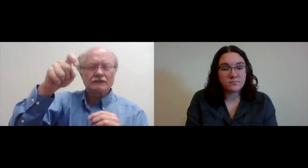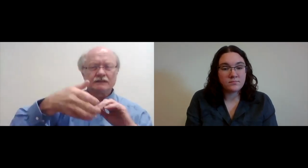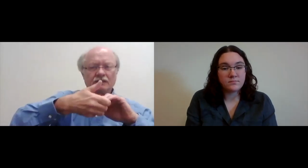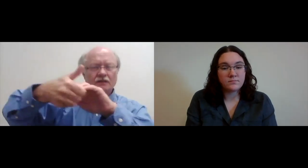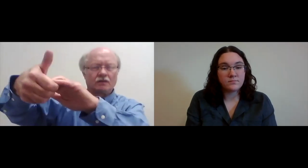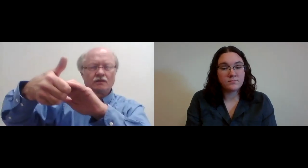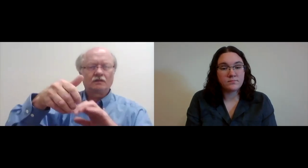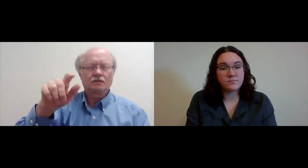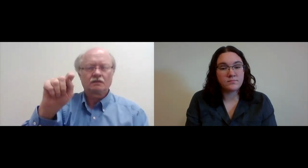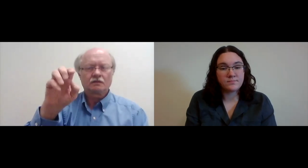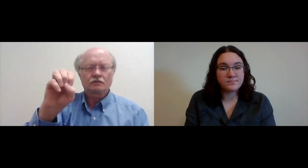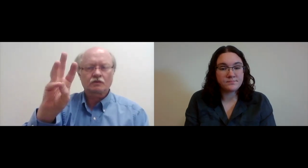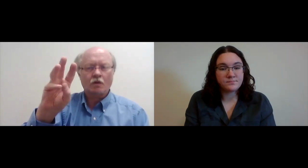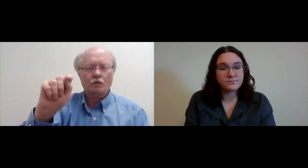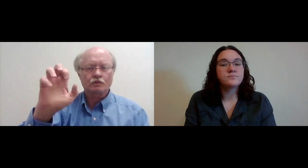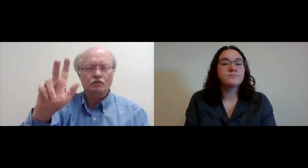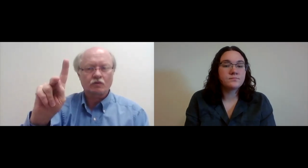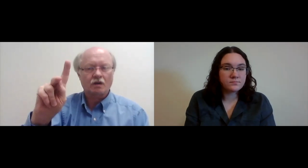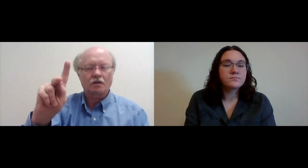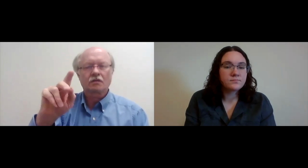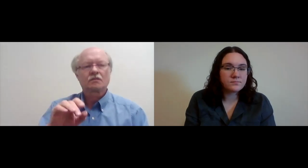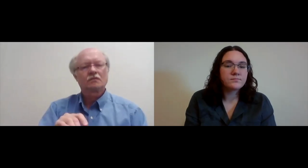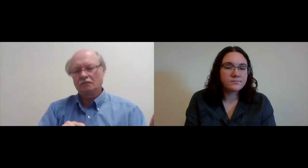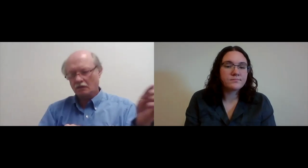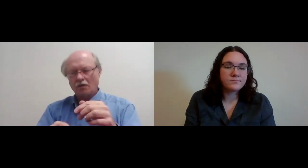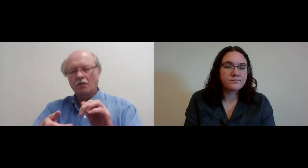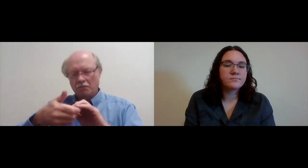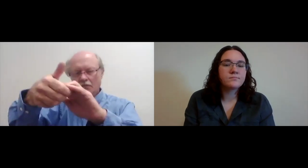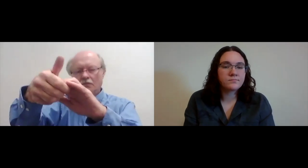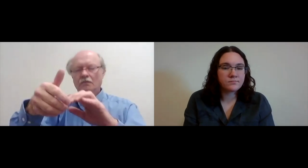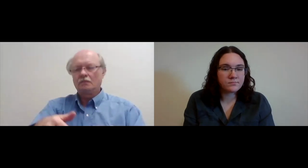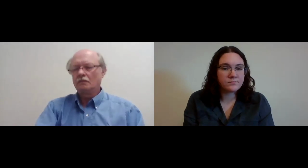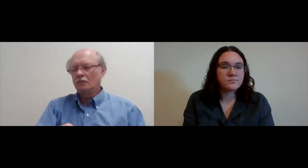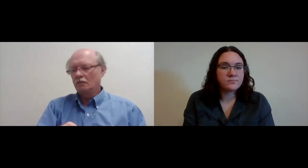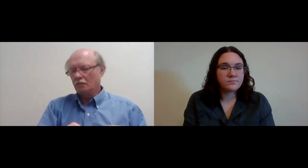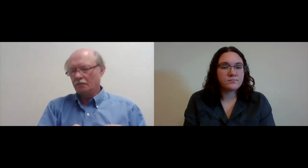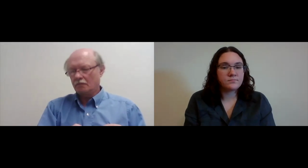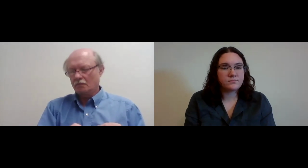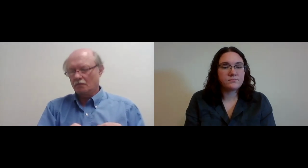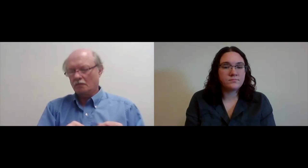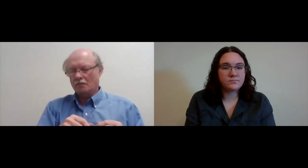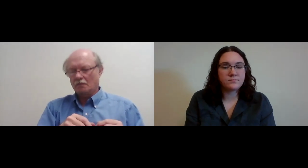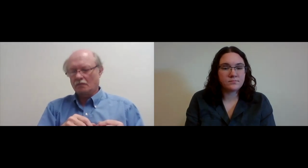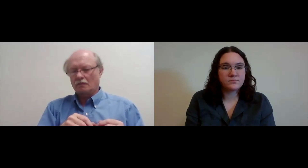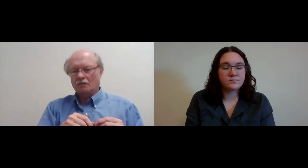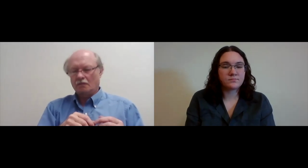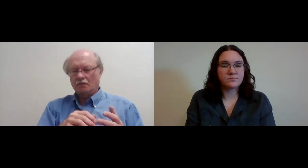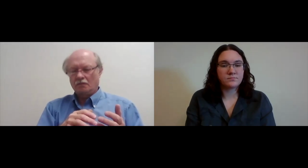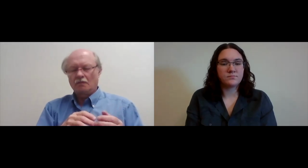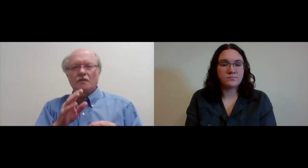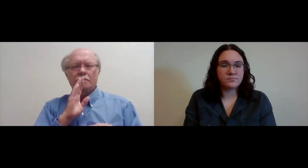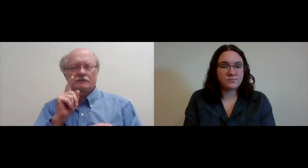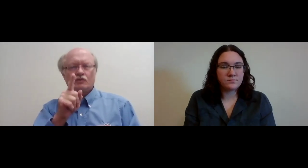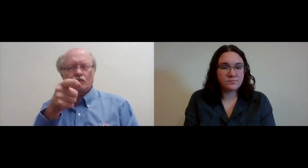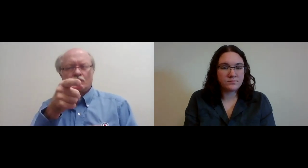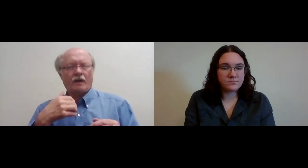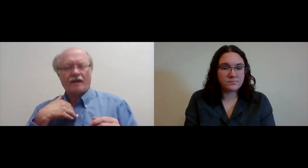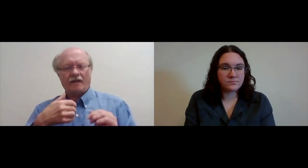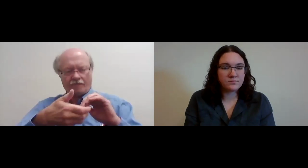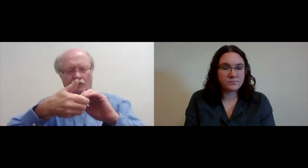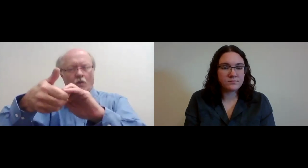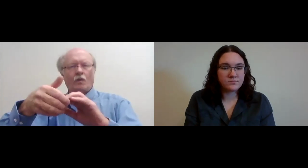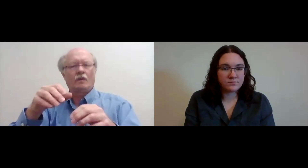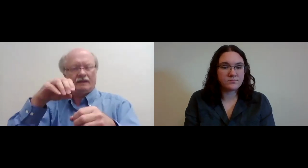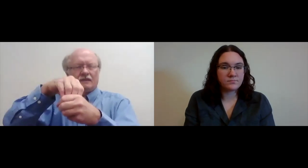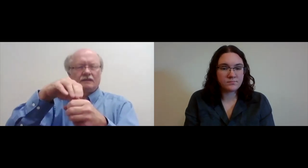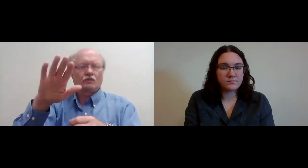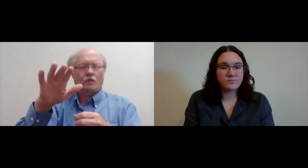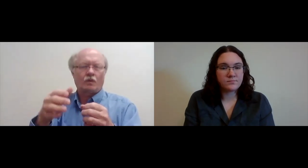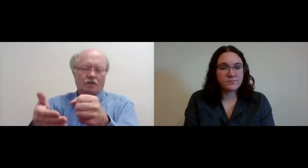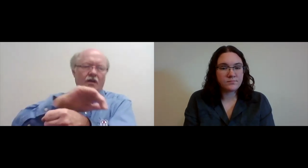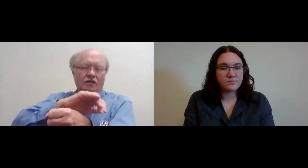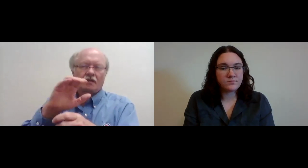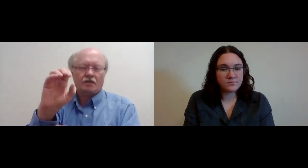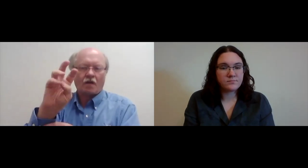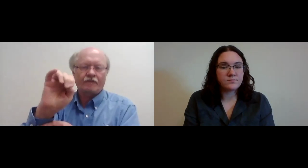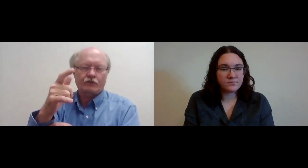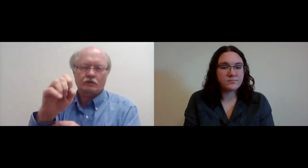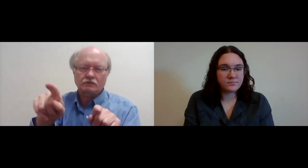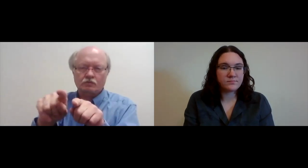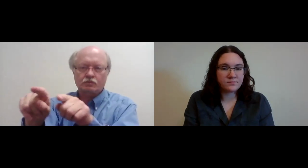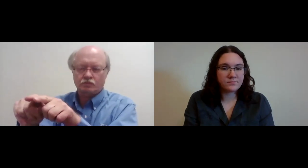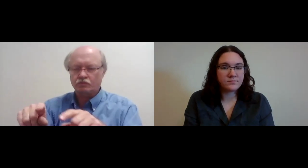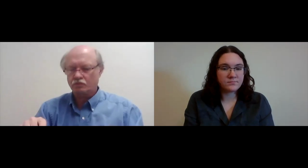Perhaps you need a tow truck to come to your location, they can come and give you a tow. You know, make sure that you have towing included in your coverage as well.